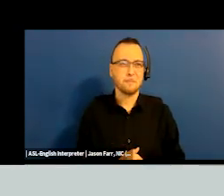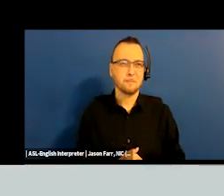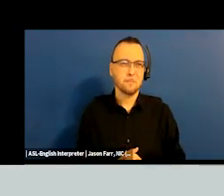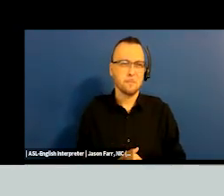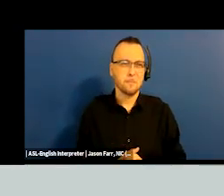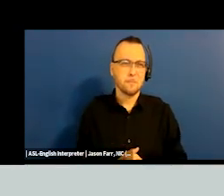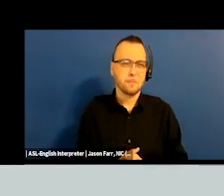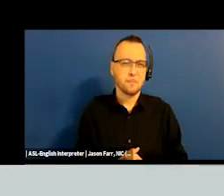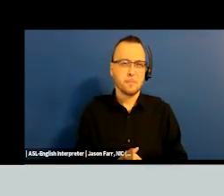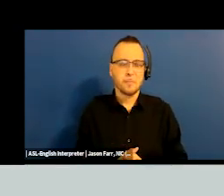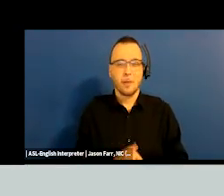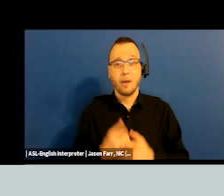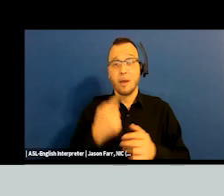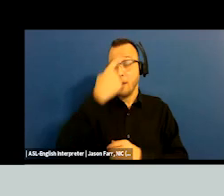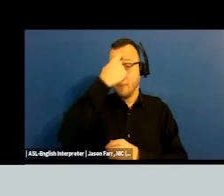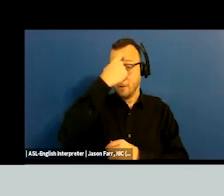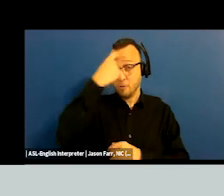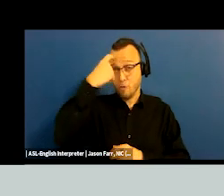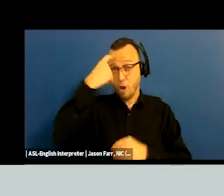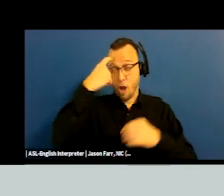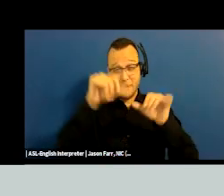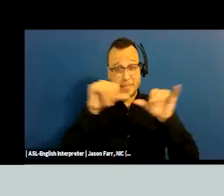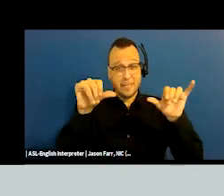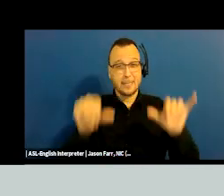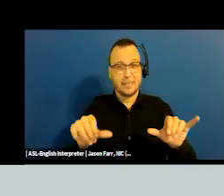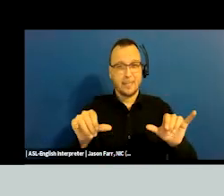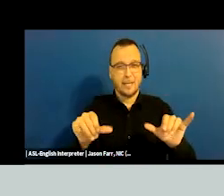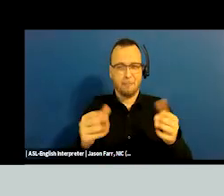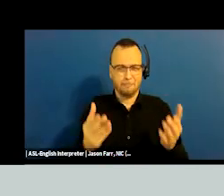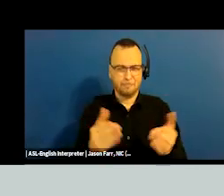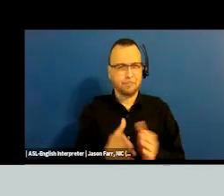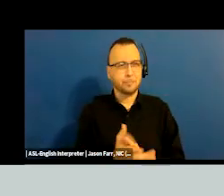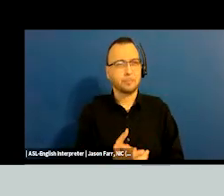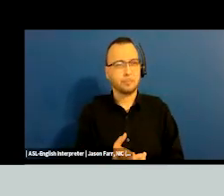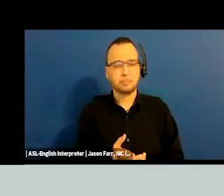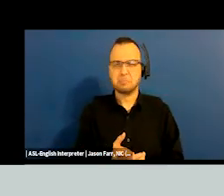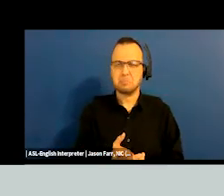into that higher level of learning of being present and being motivated